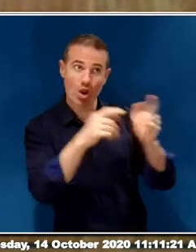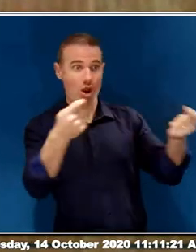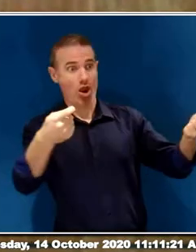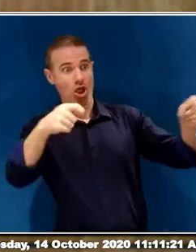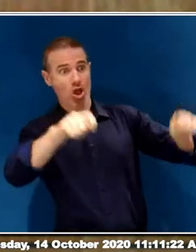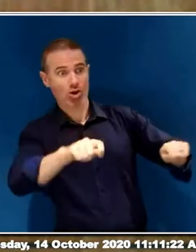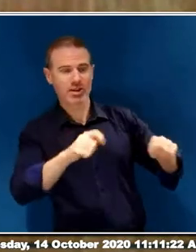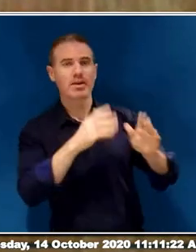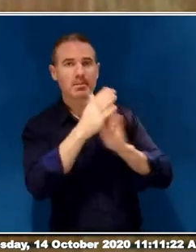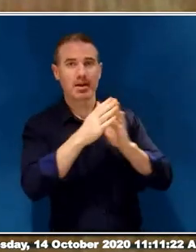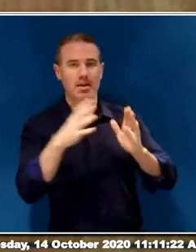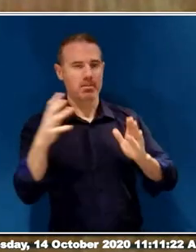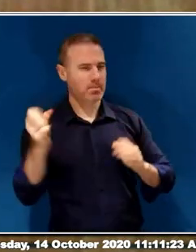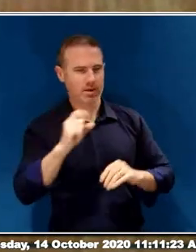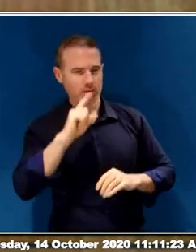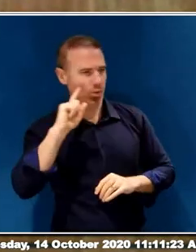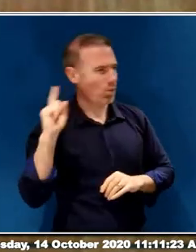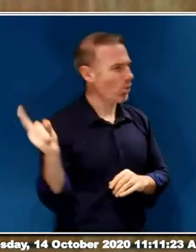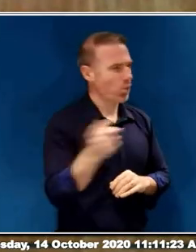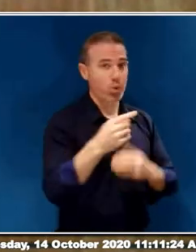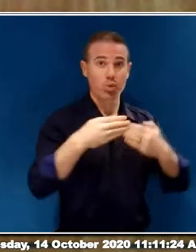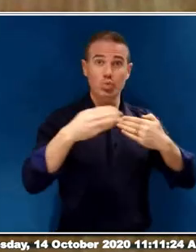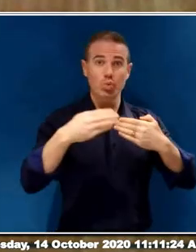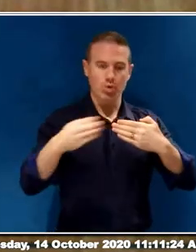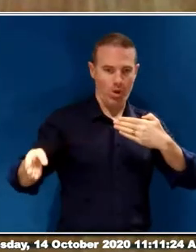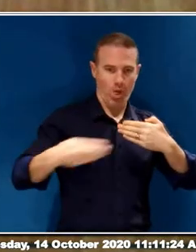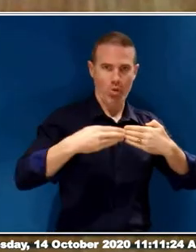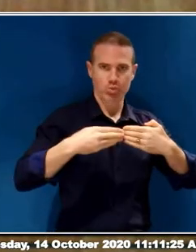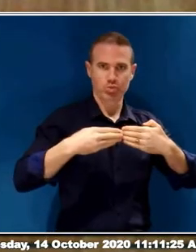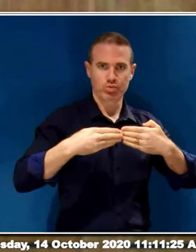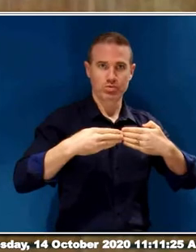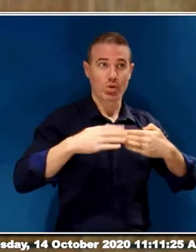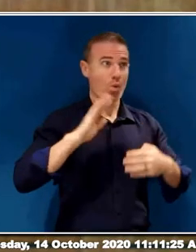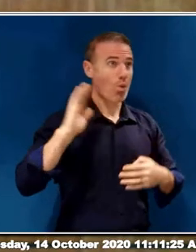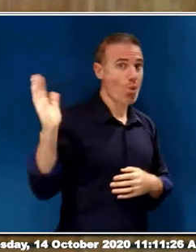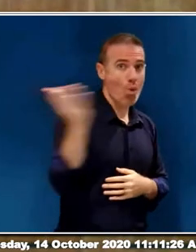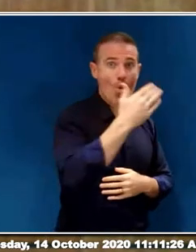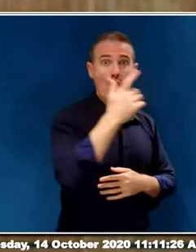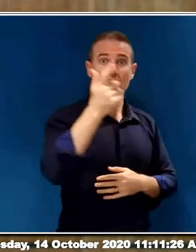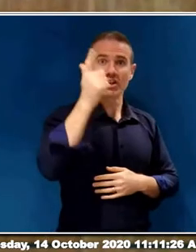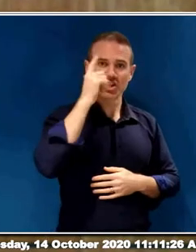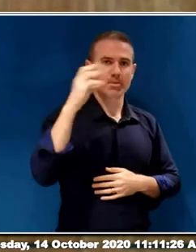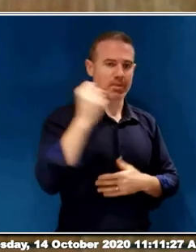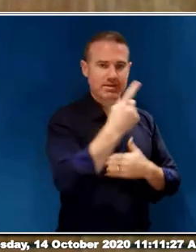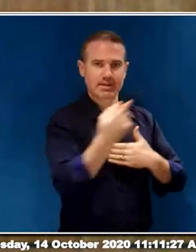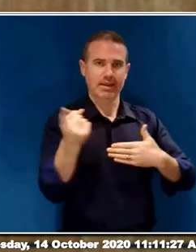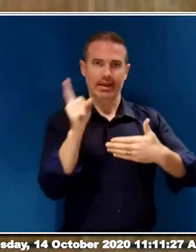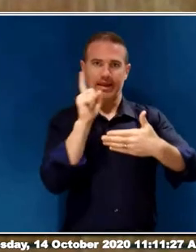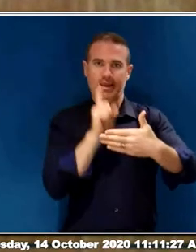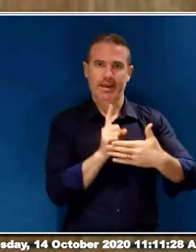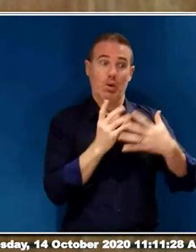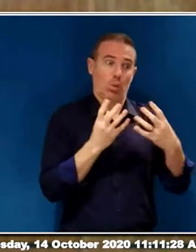with their students protecting their students from the harm that is outside of the building.